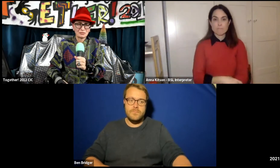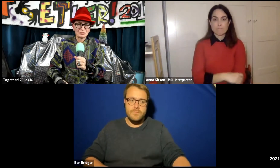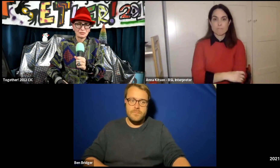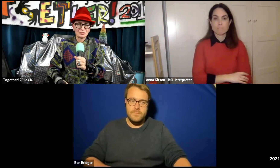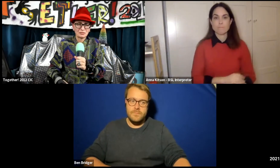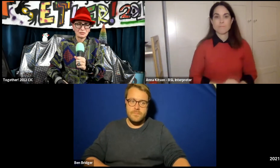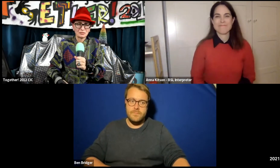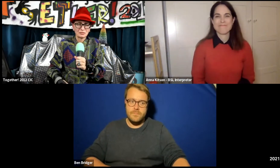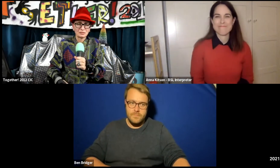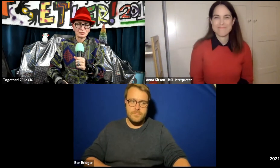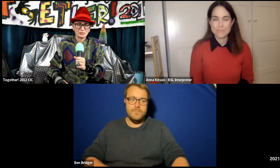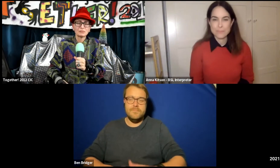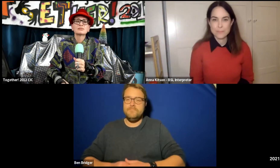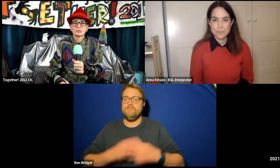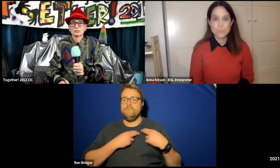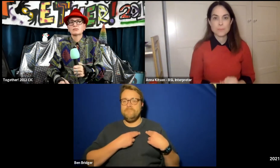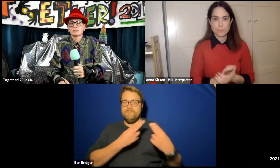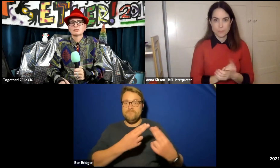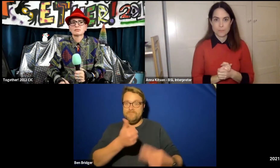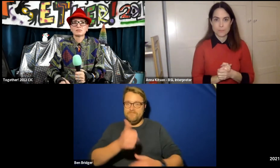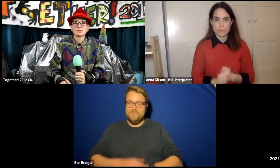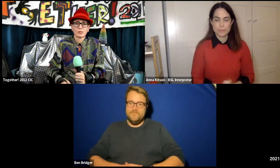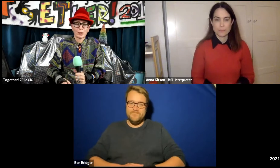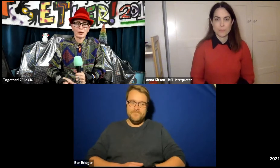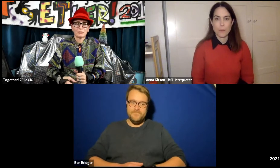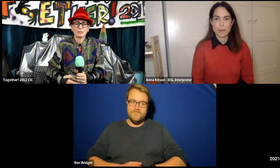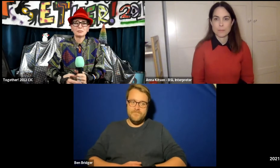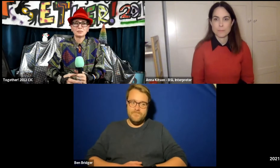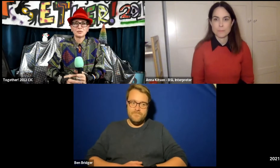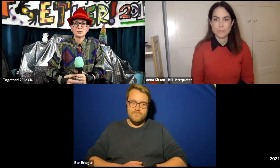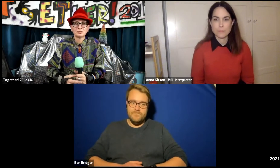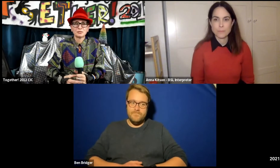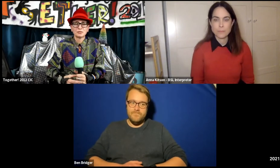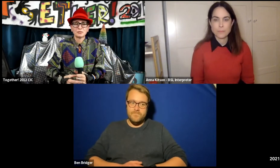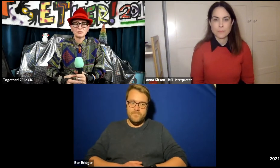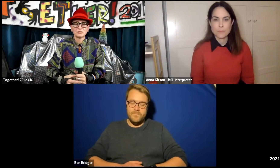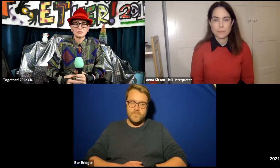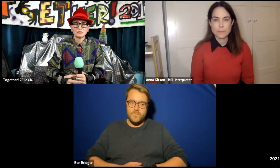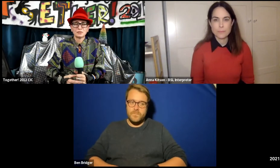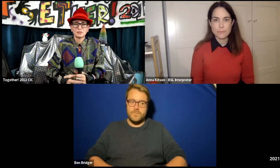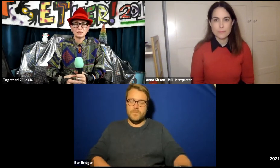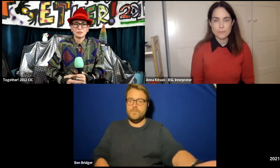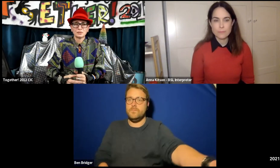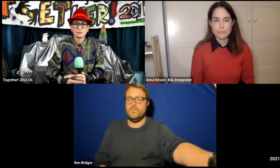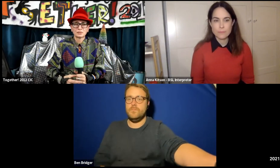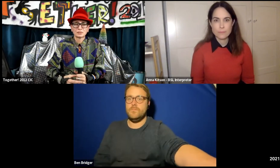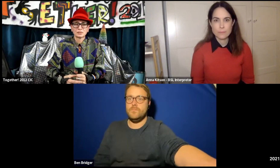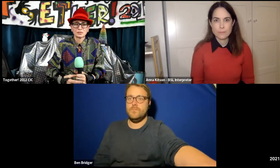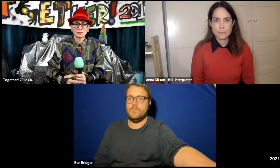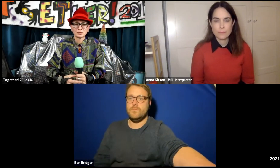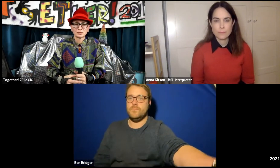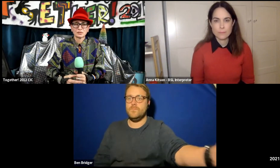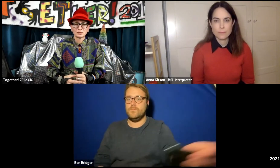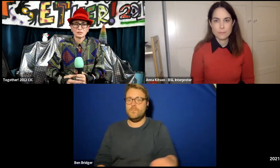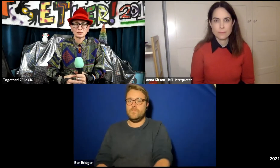going to talk now with her ASC. Okay.